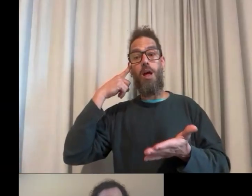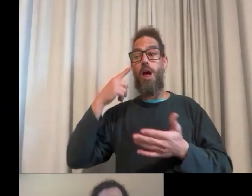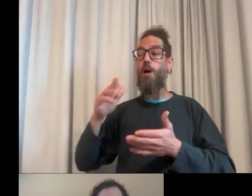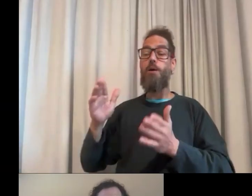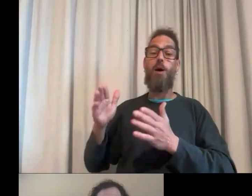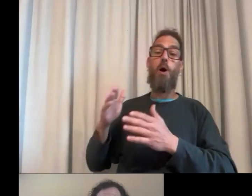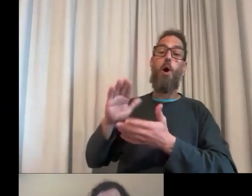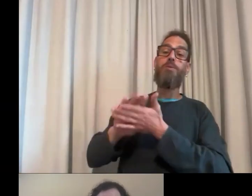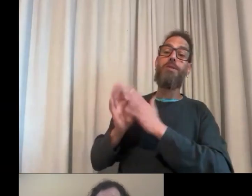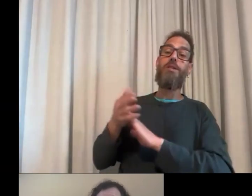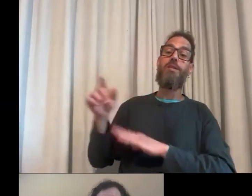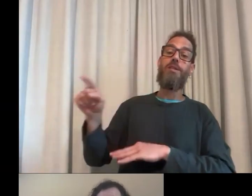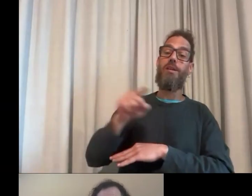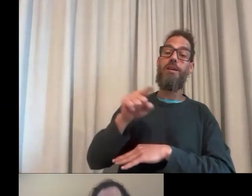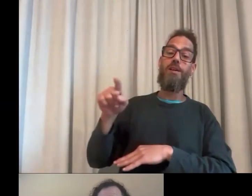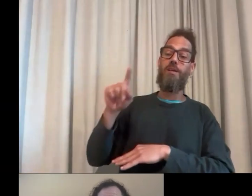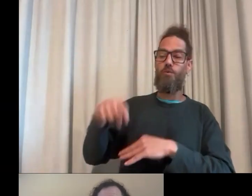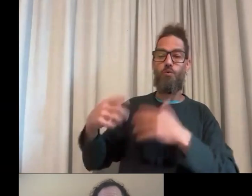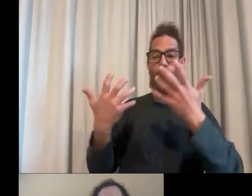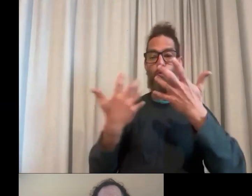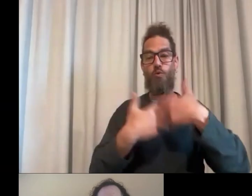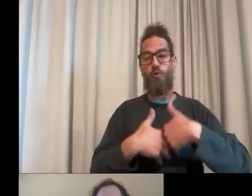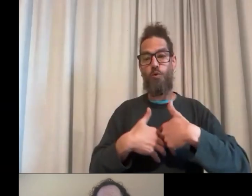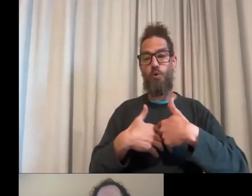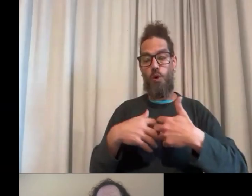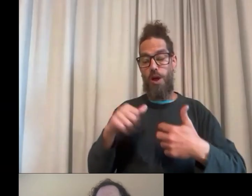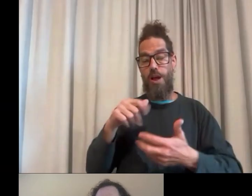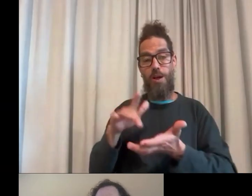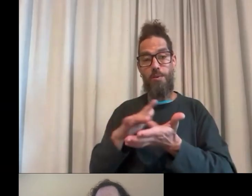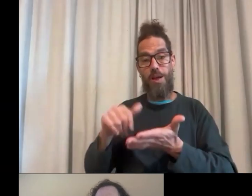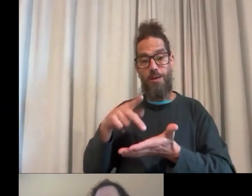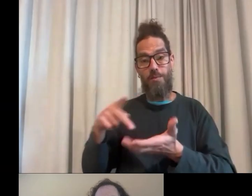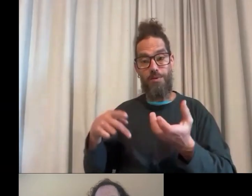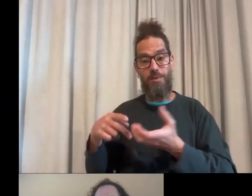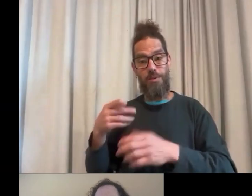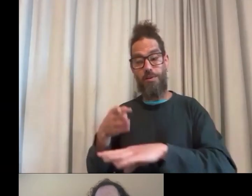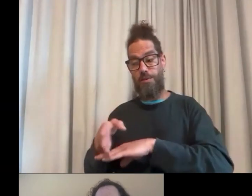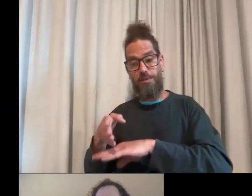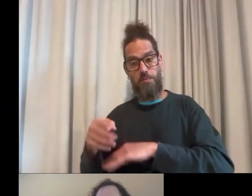the federal government and the large federally regulated businesses, they have to assess their existing apps.